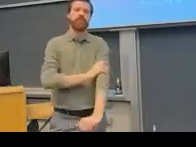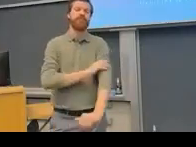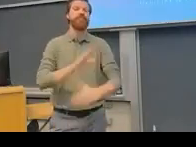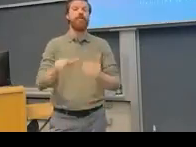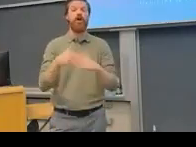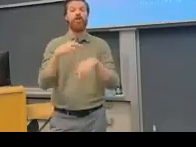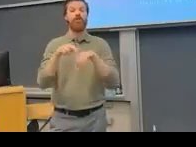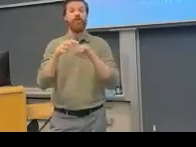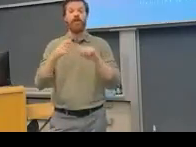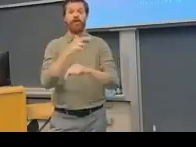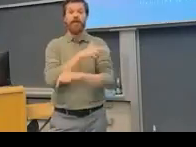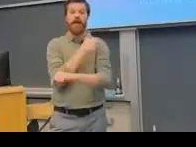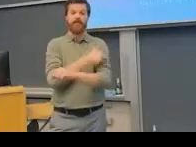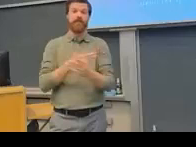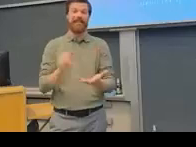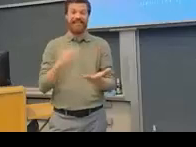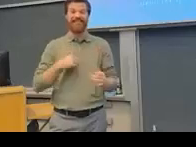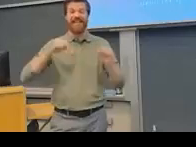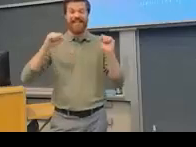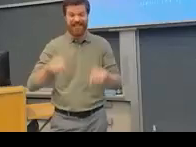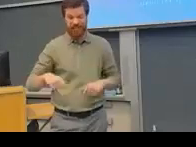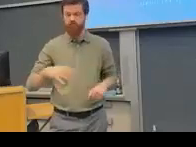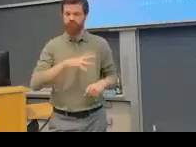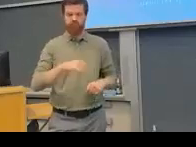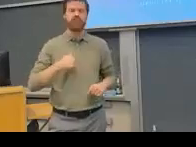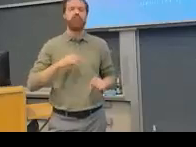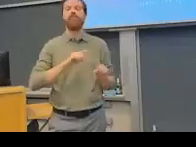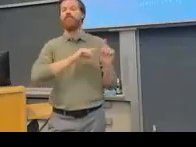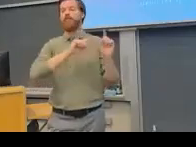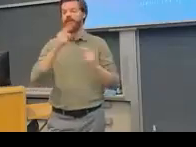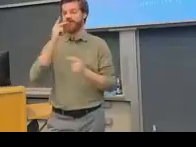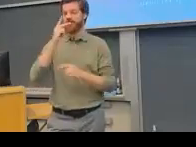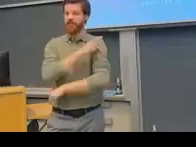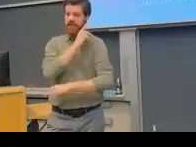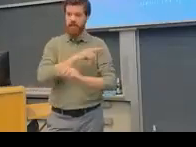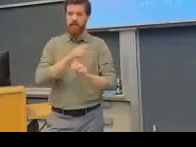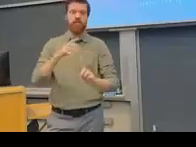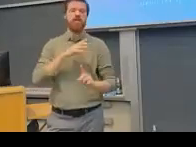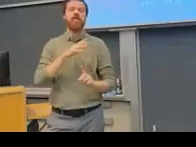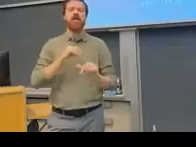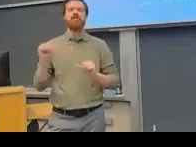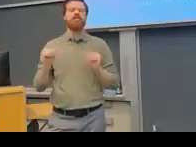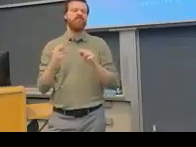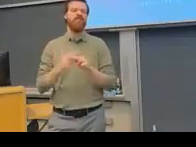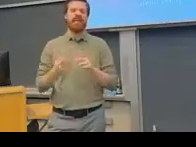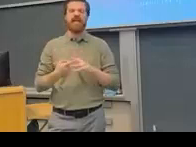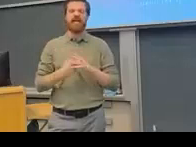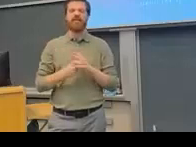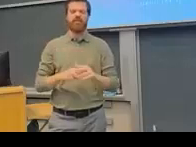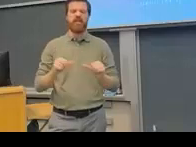so if I can I go to see a patient I do an uh an assessment called an initial assessment and then